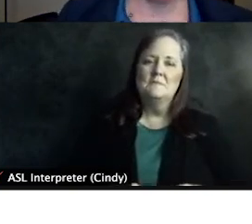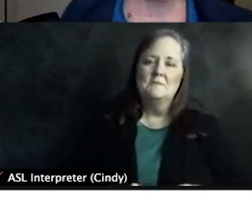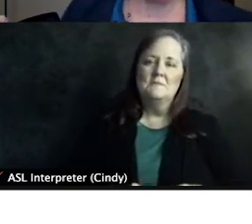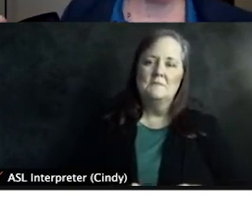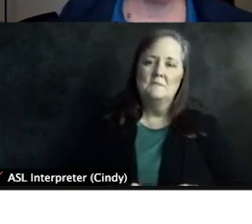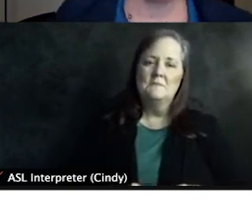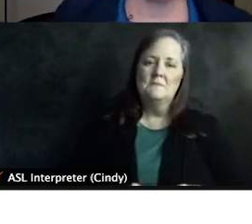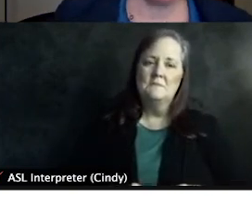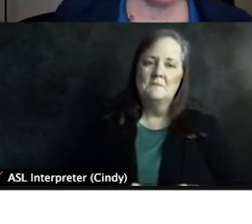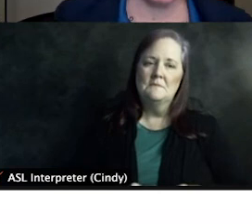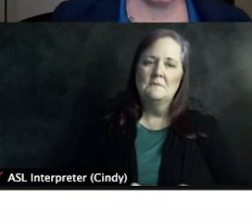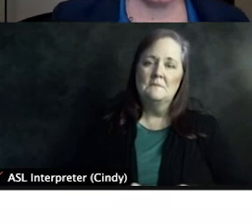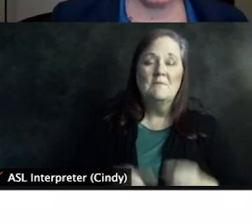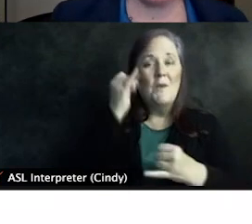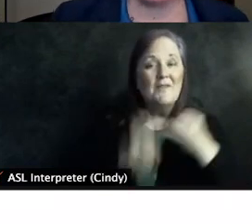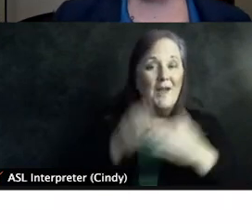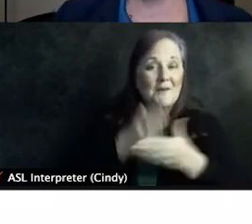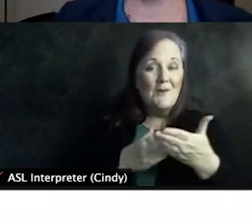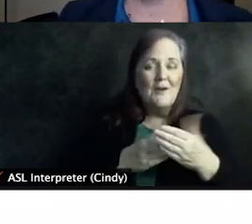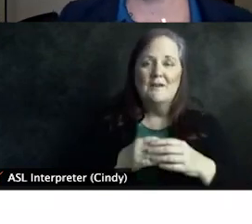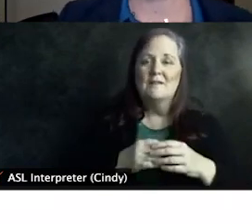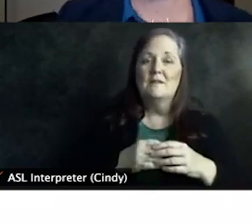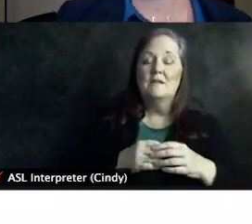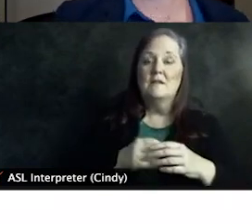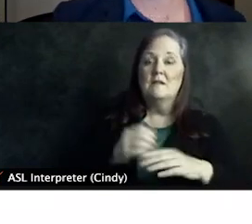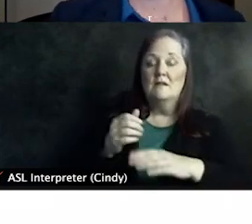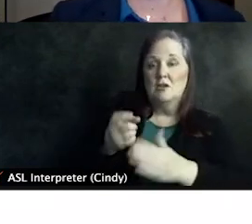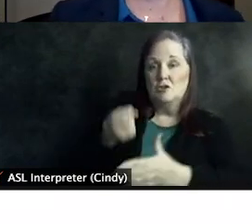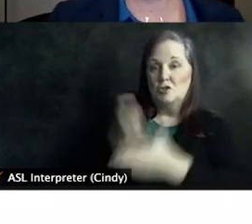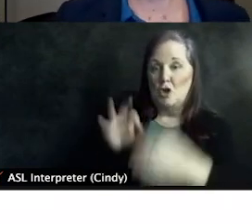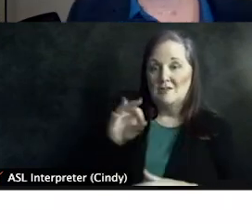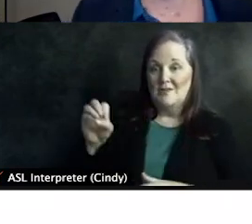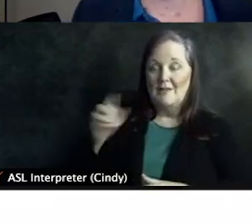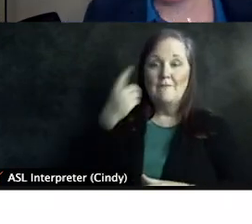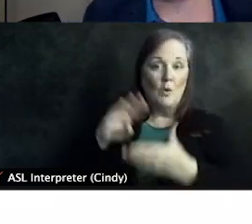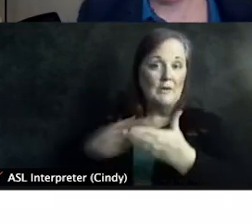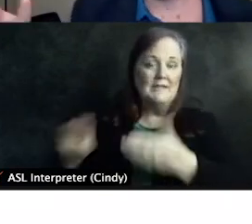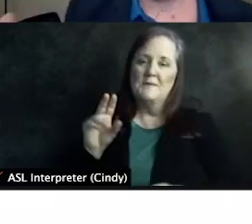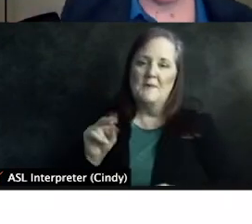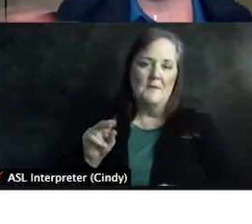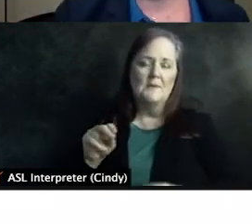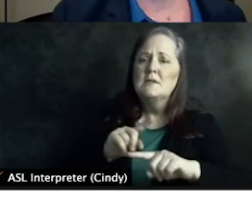Governor Newsom and many democratic state legislators, which would make sense because they passed it.